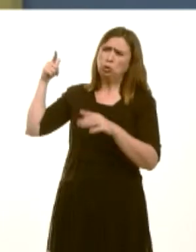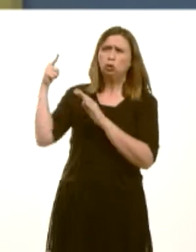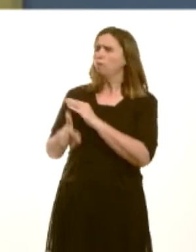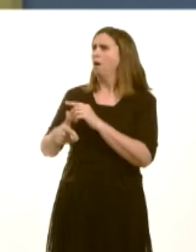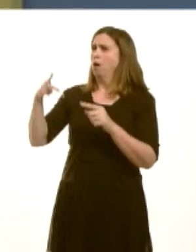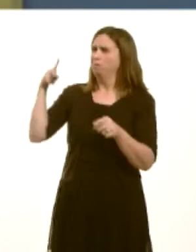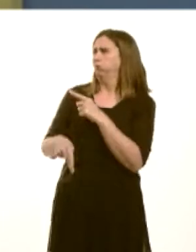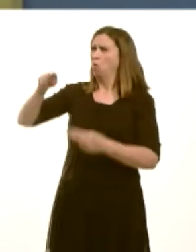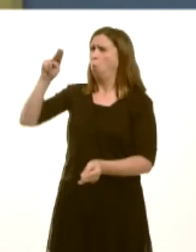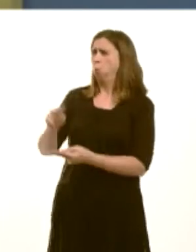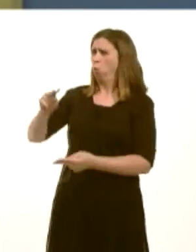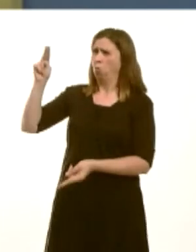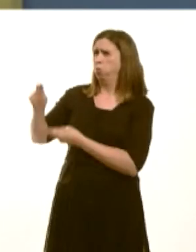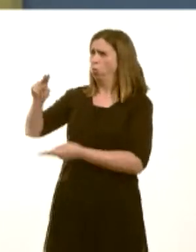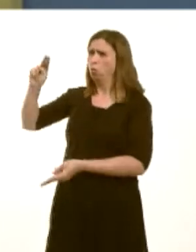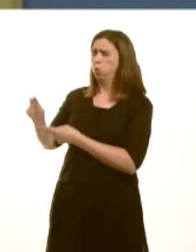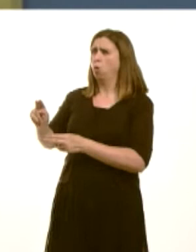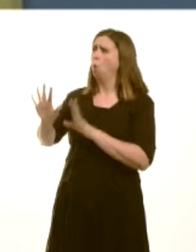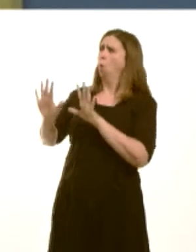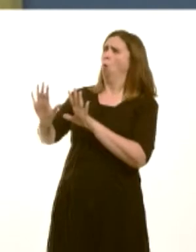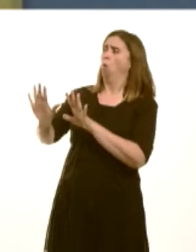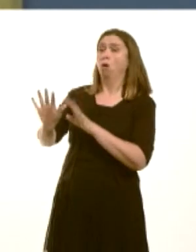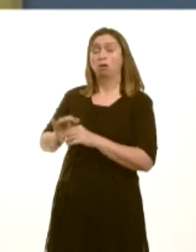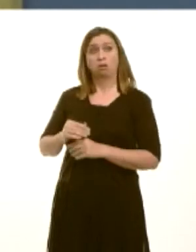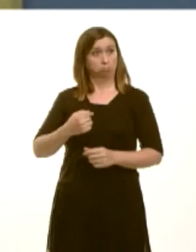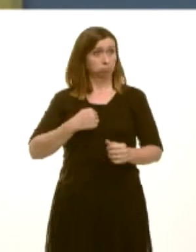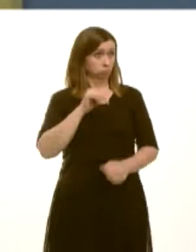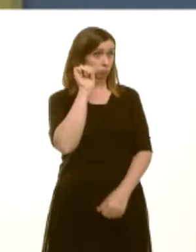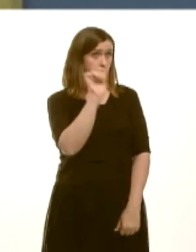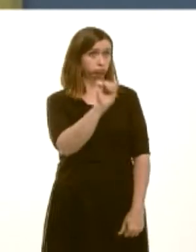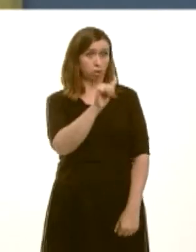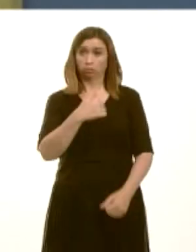Leanne Wood: Now, I agree with you that these Tory cuts have been very damaging to Welsh